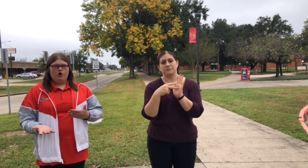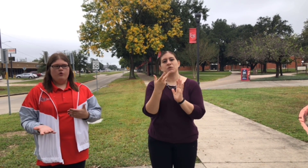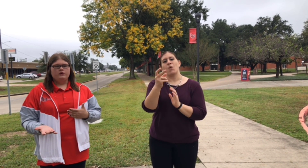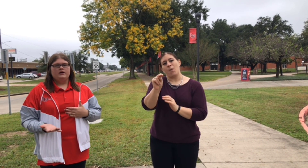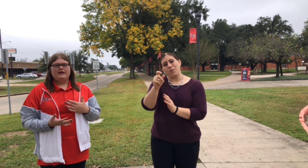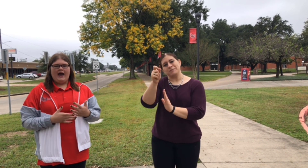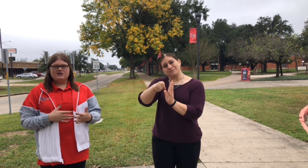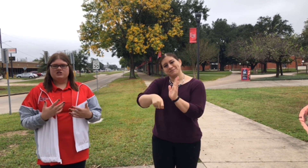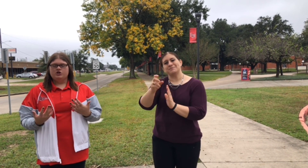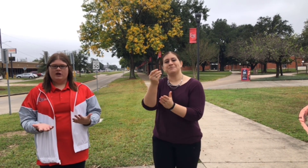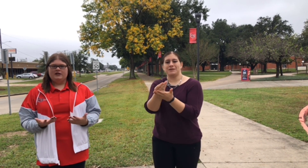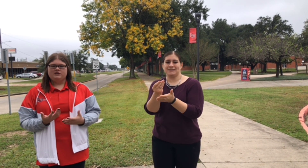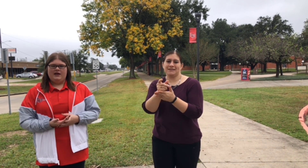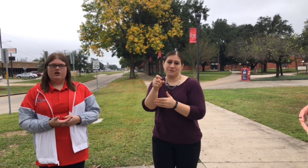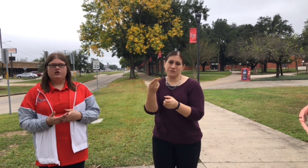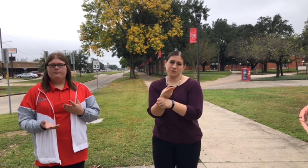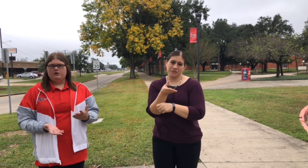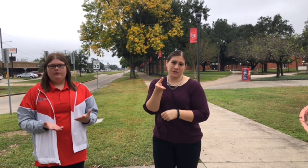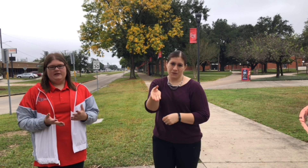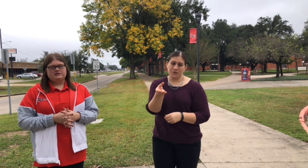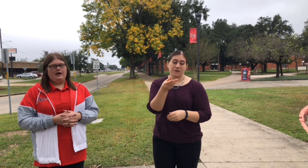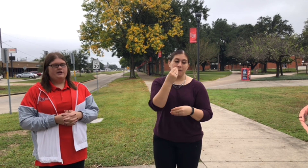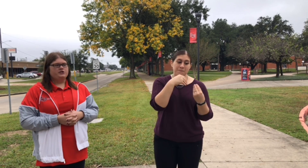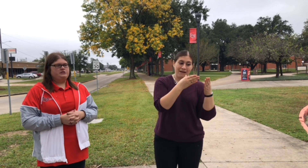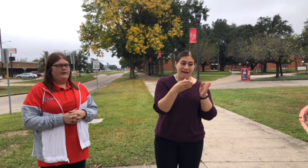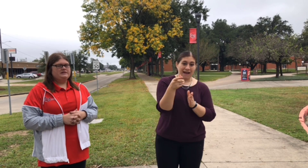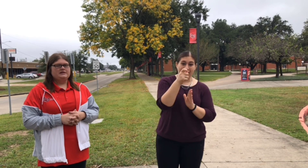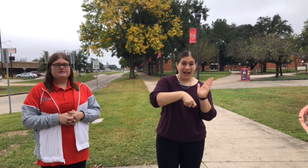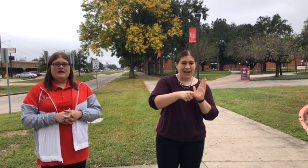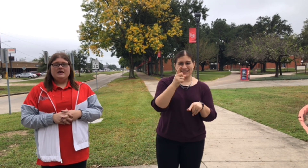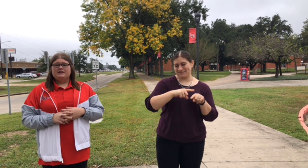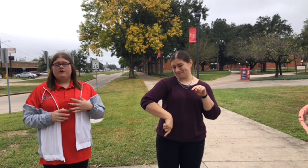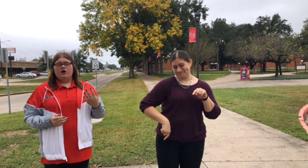own cash and credit as there are no meal plans for those places. Then, we